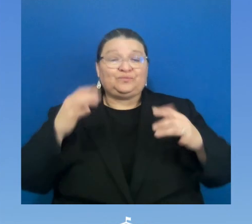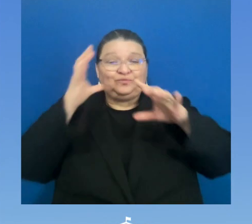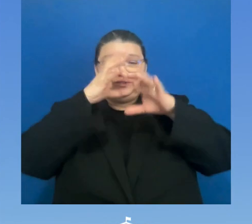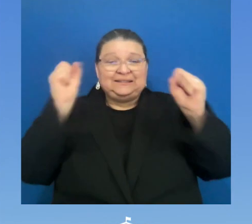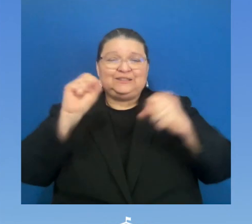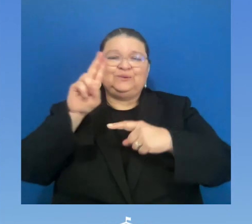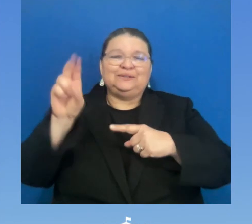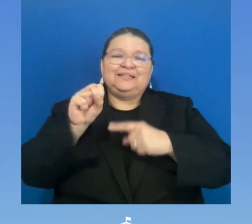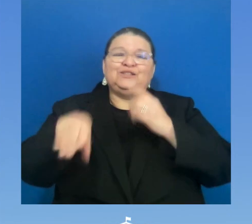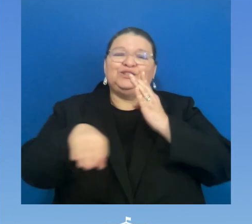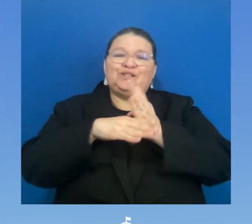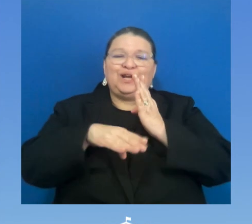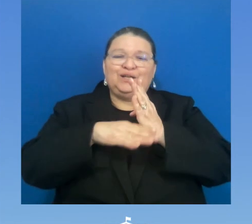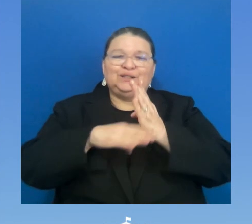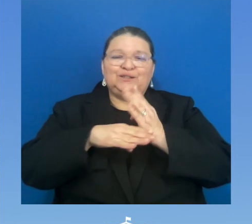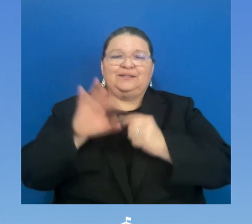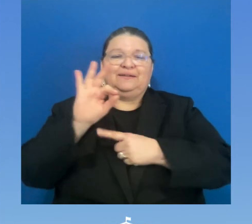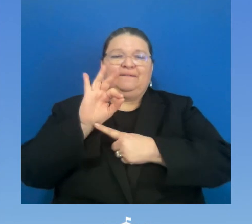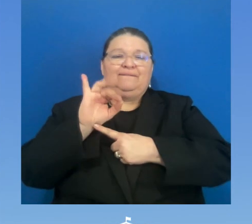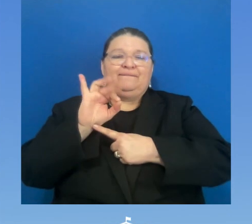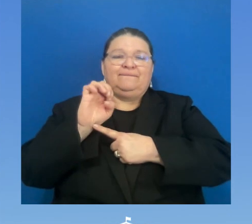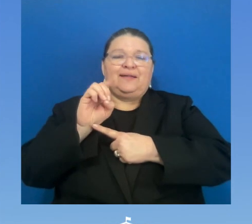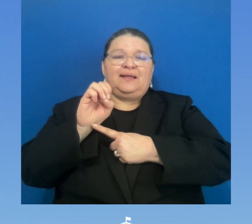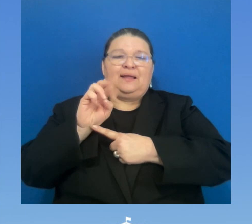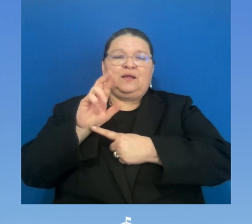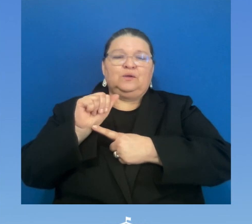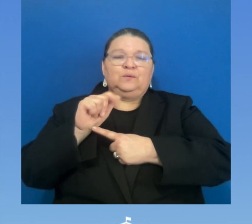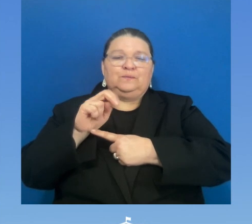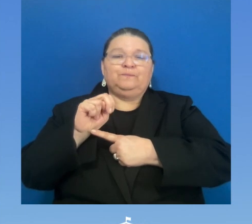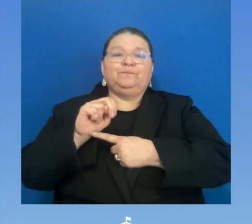And joining us virtually, Alex Morgan and Megan Rapinoe.